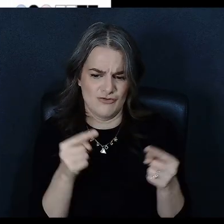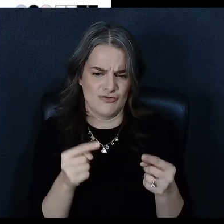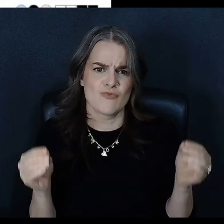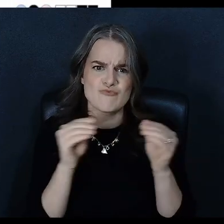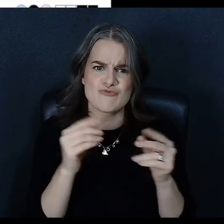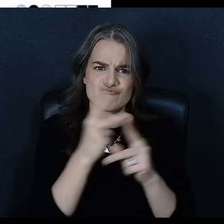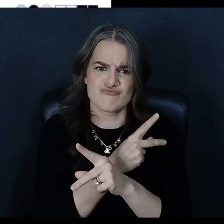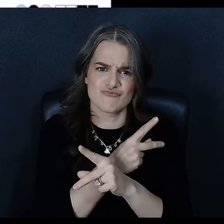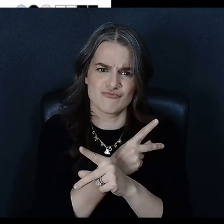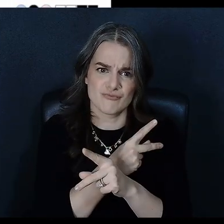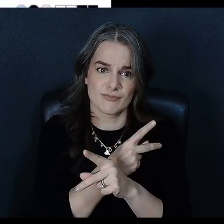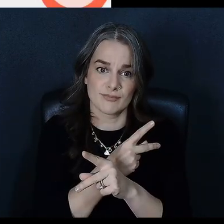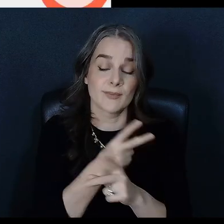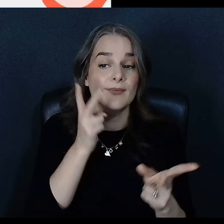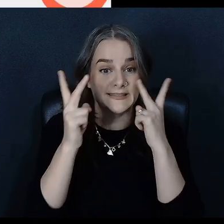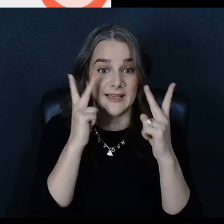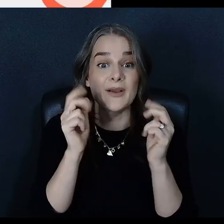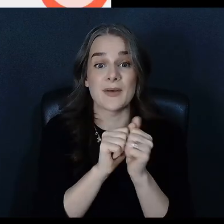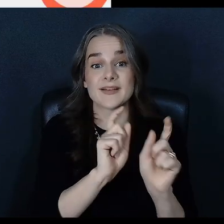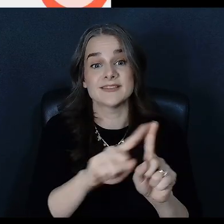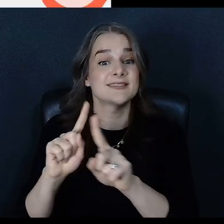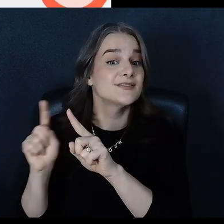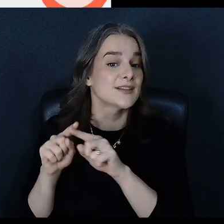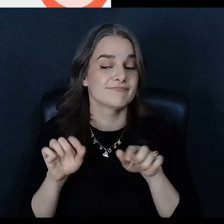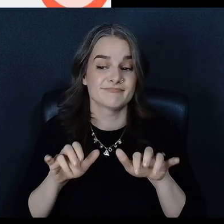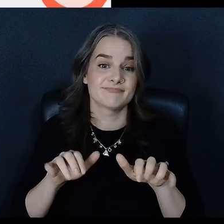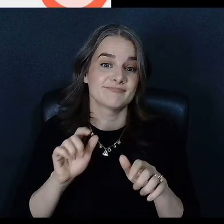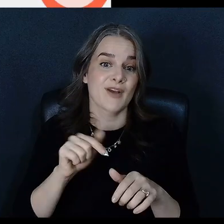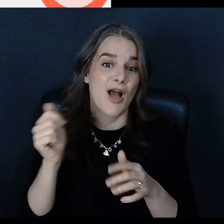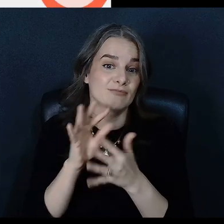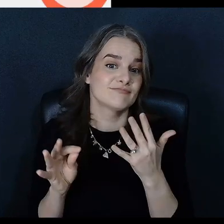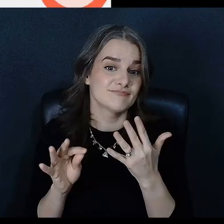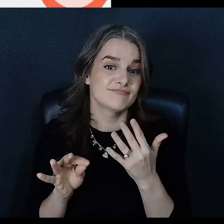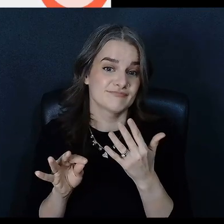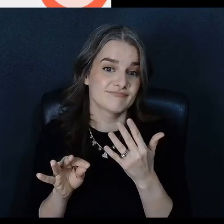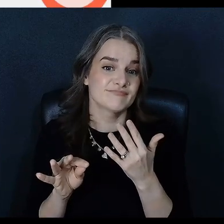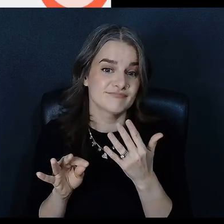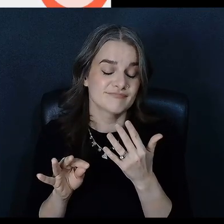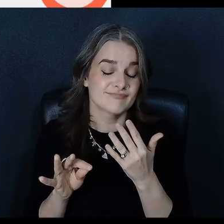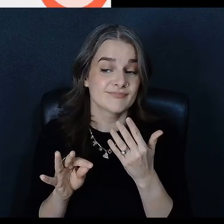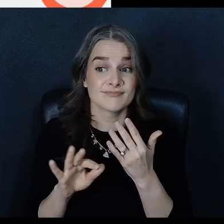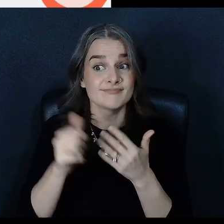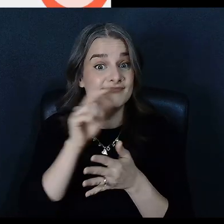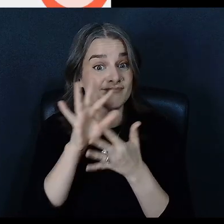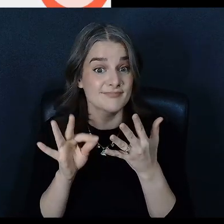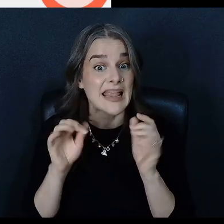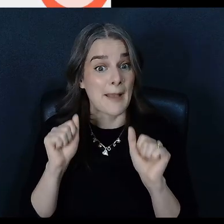So we see that with a lot of keyboard alternatives. Maybe those keyboard alternatives are app based.